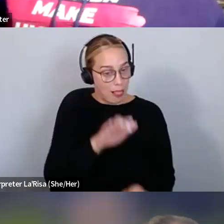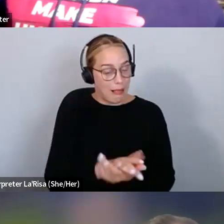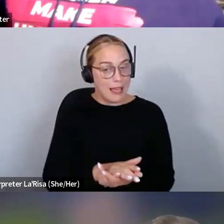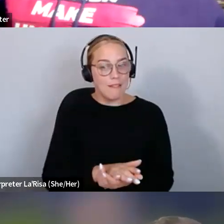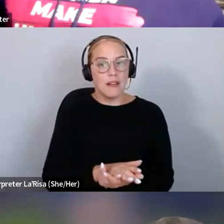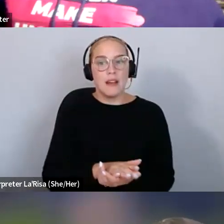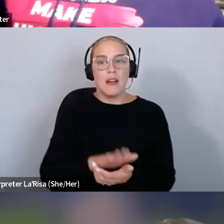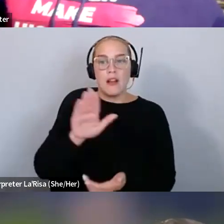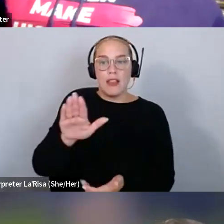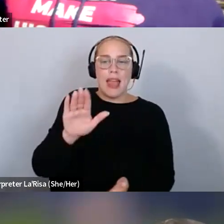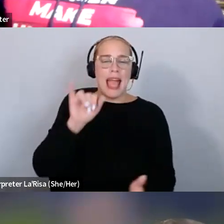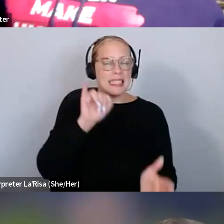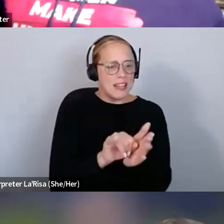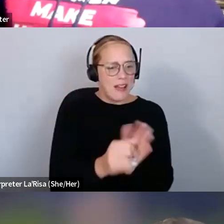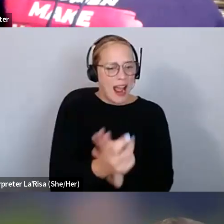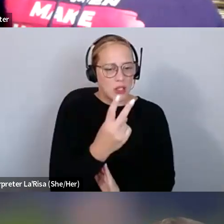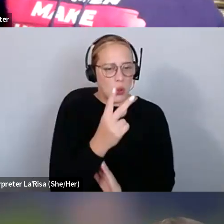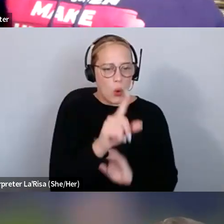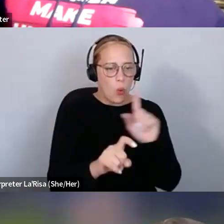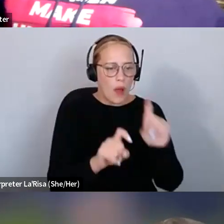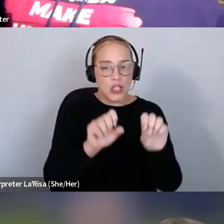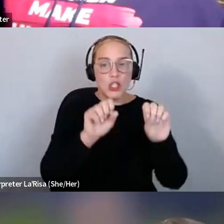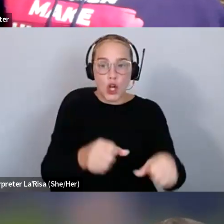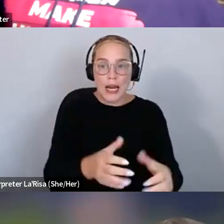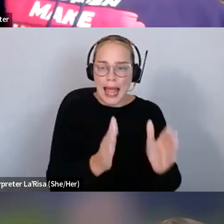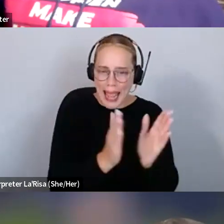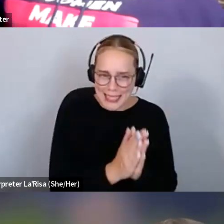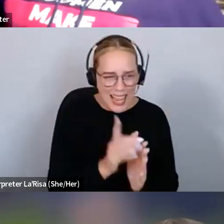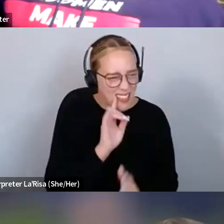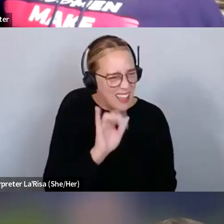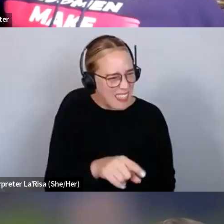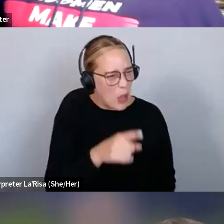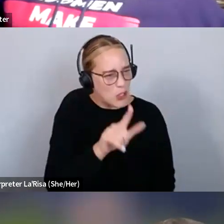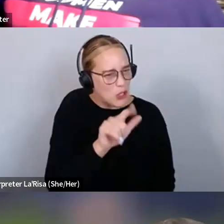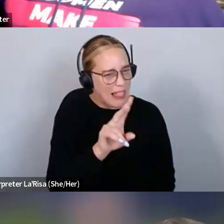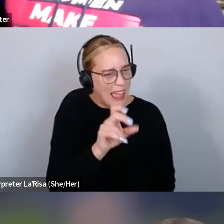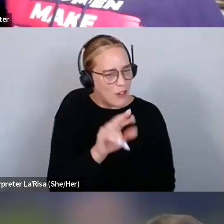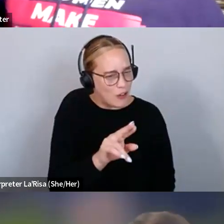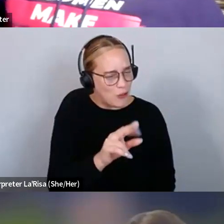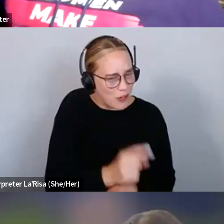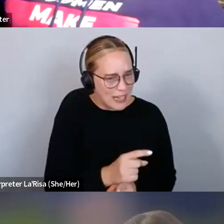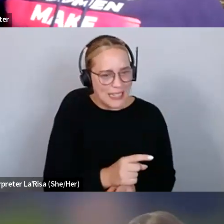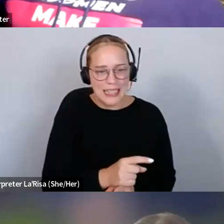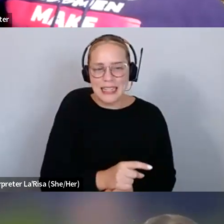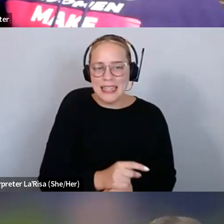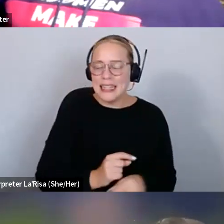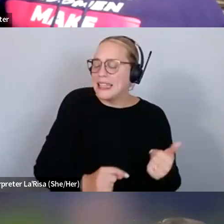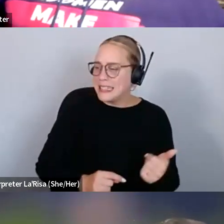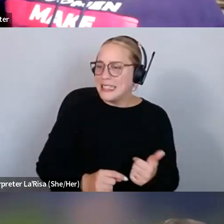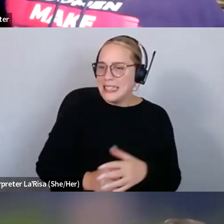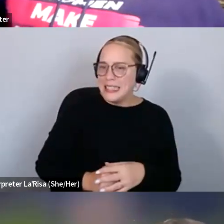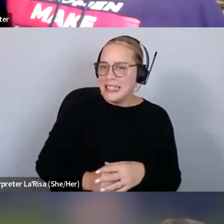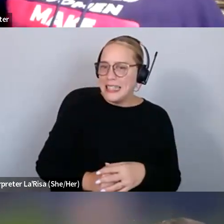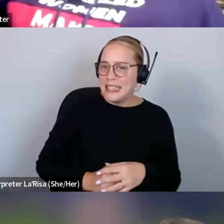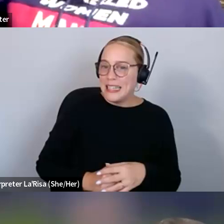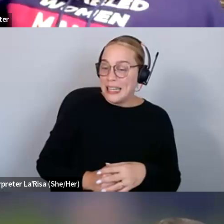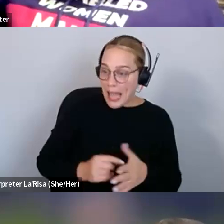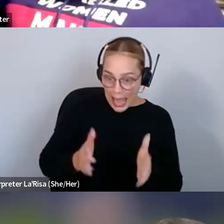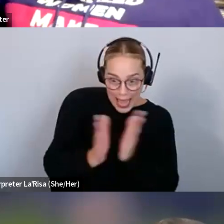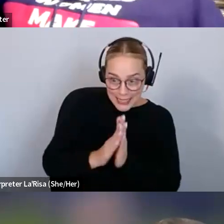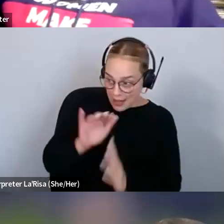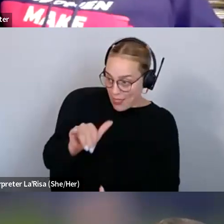ask someone to register for your service animal.